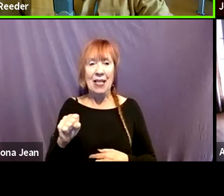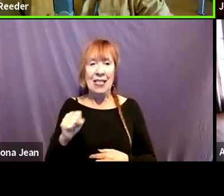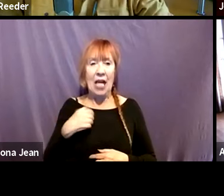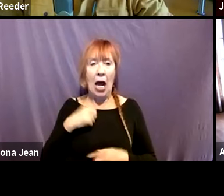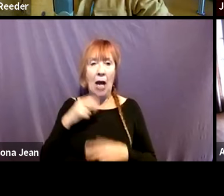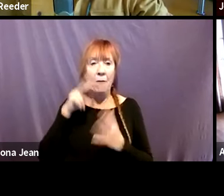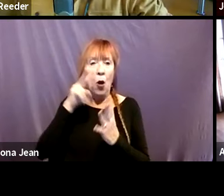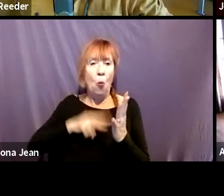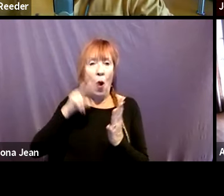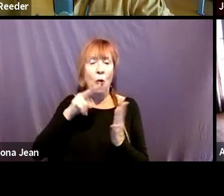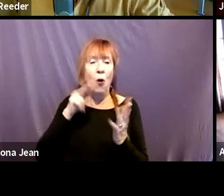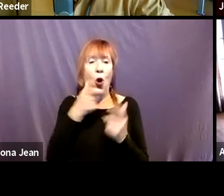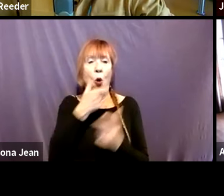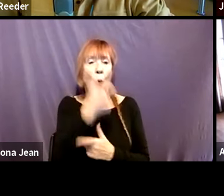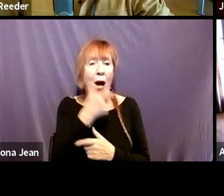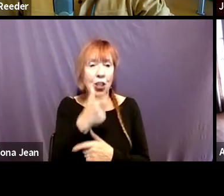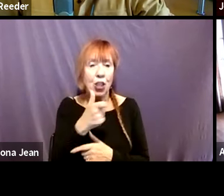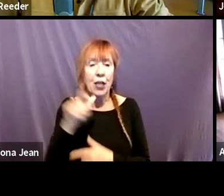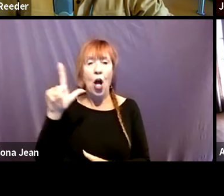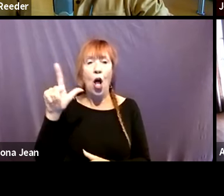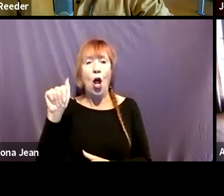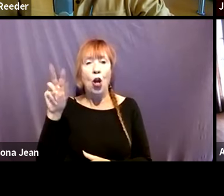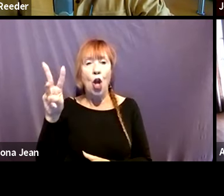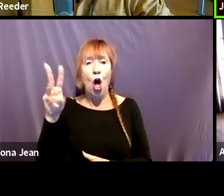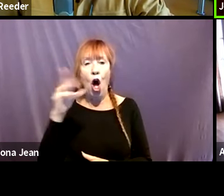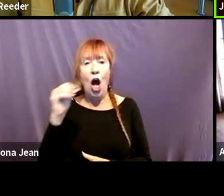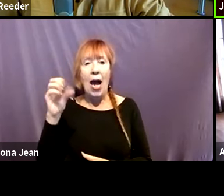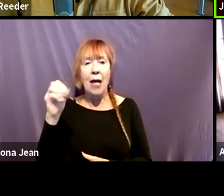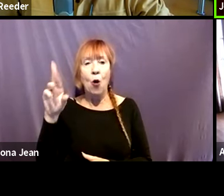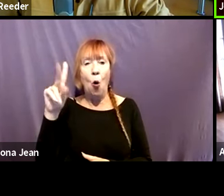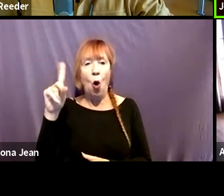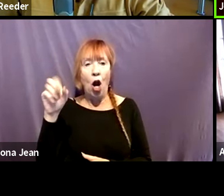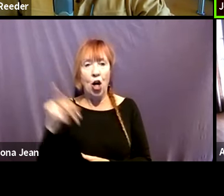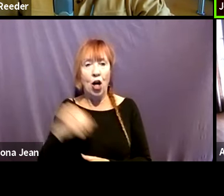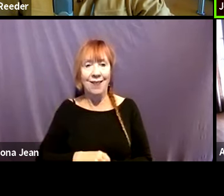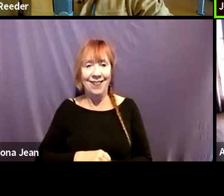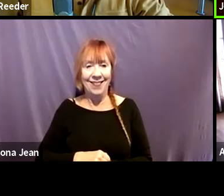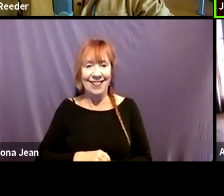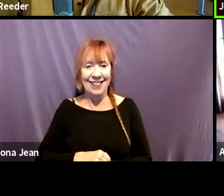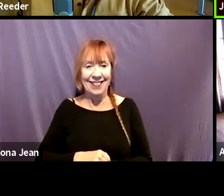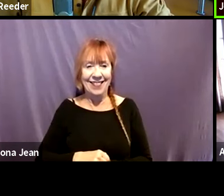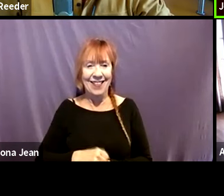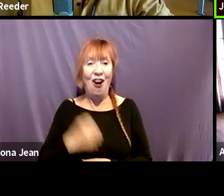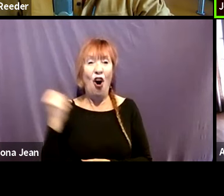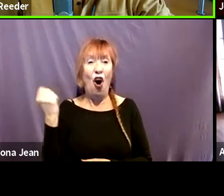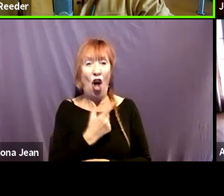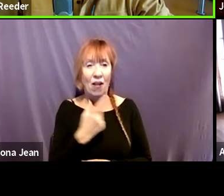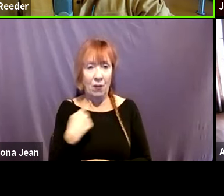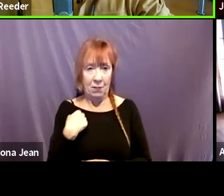Oh, my God. What's he planning? That's been my guilty pleasure through the quarantine.